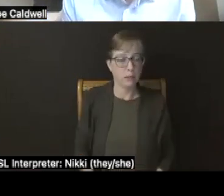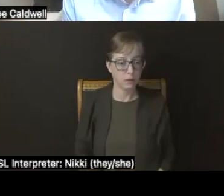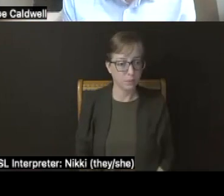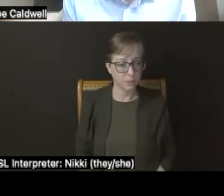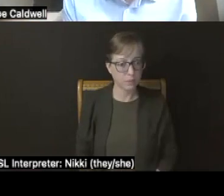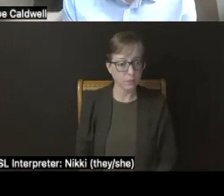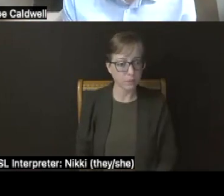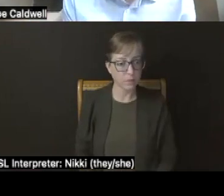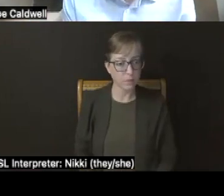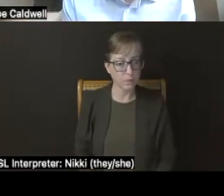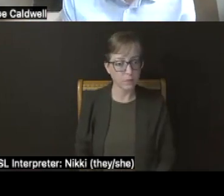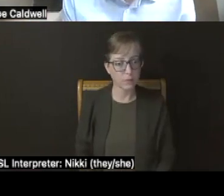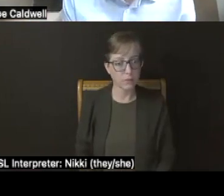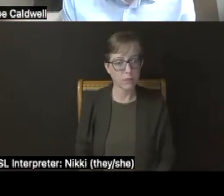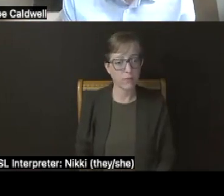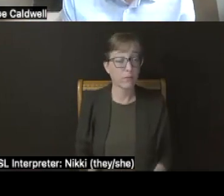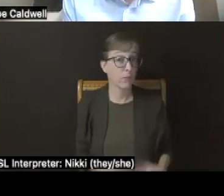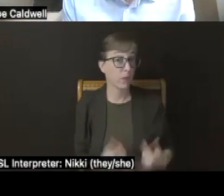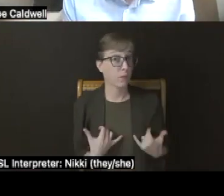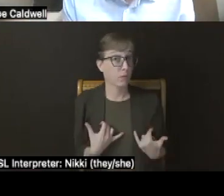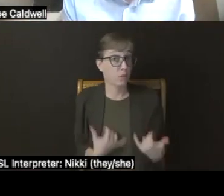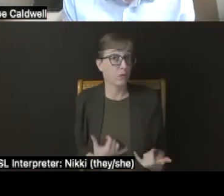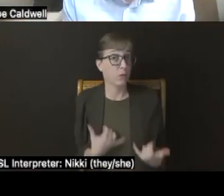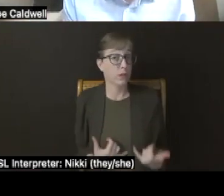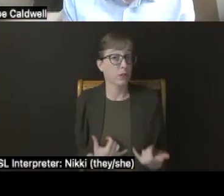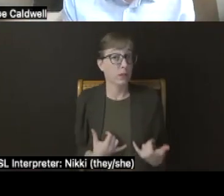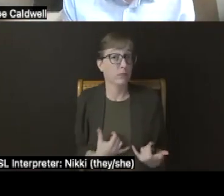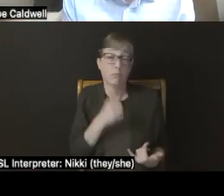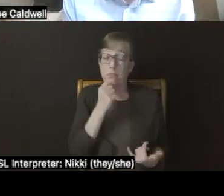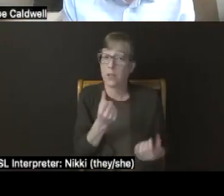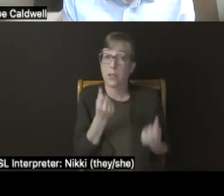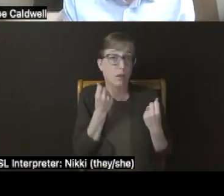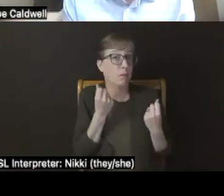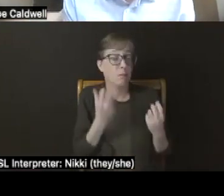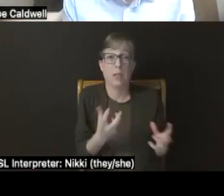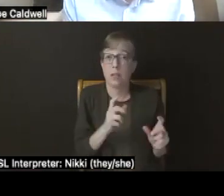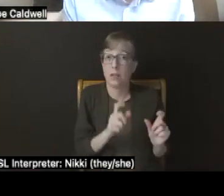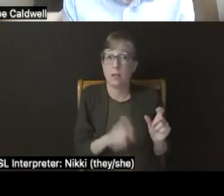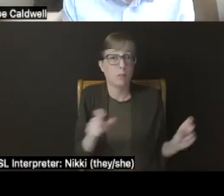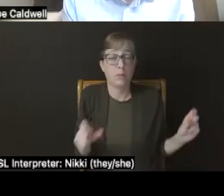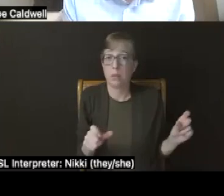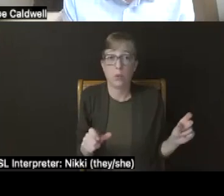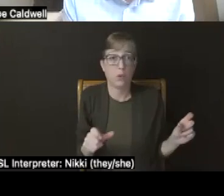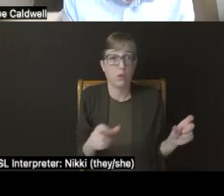very few people get paid formal services.